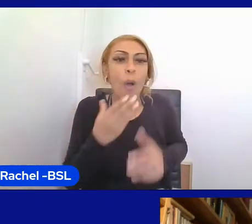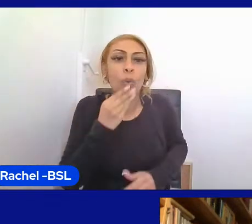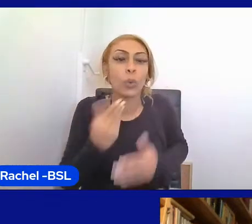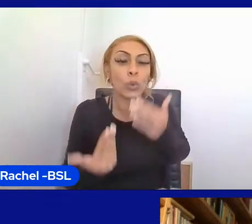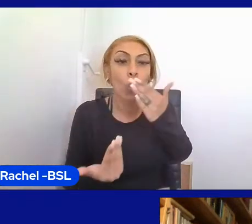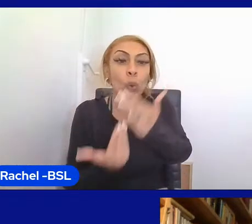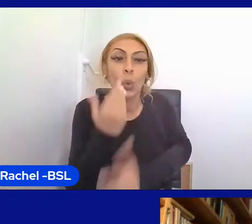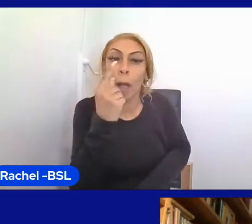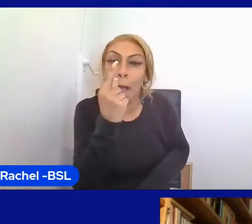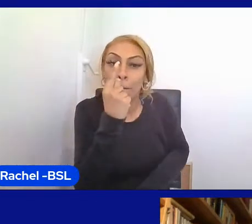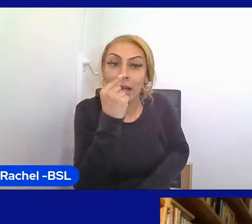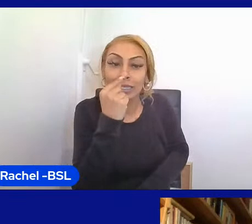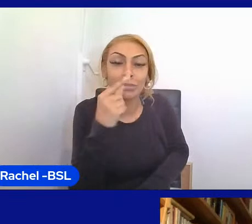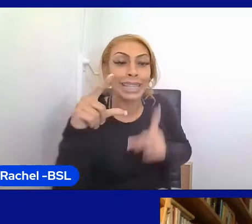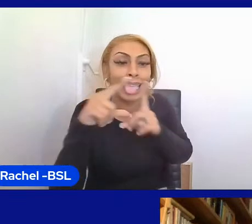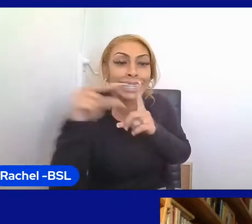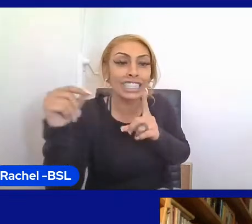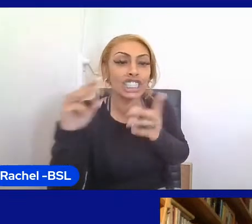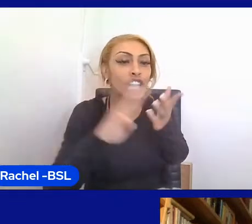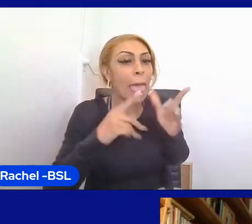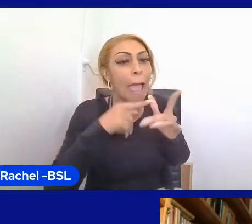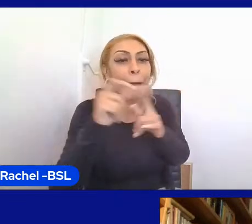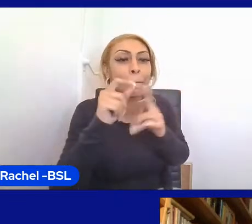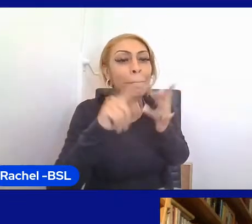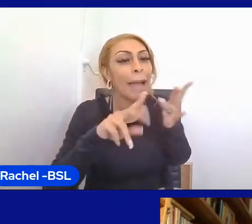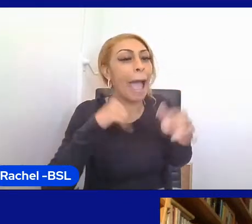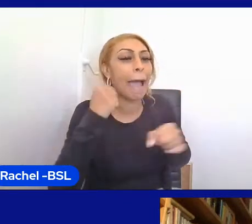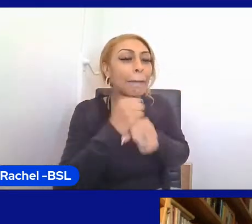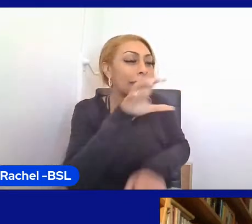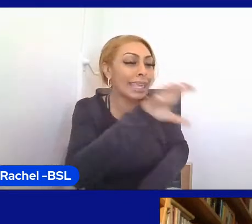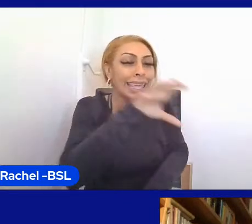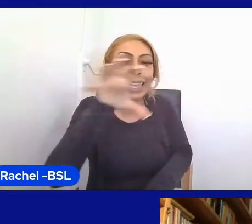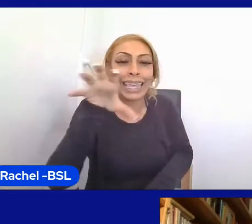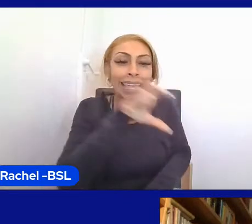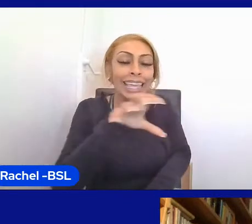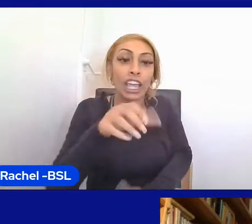to make all kinds of great content available to people in their city regions?